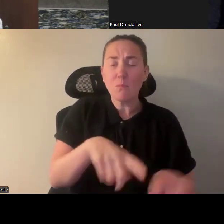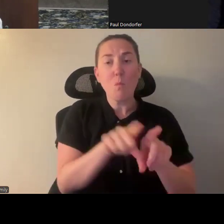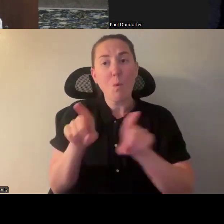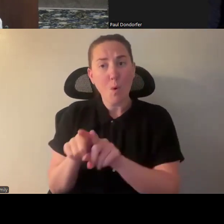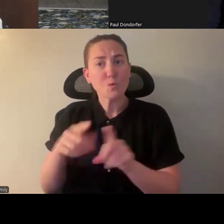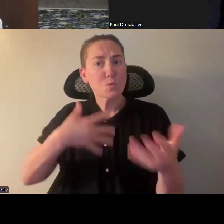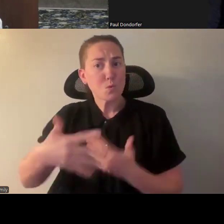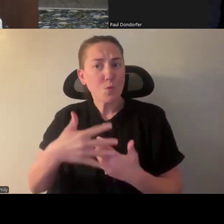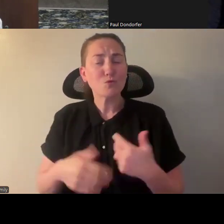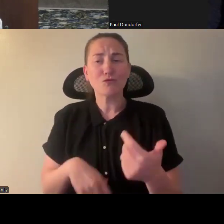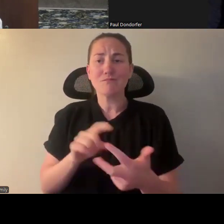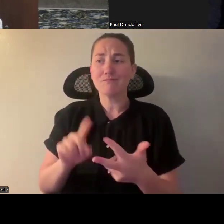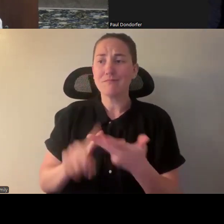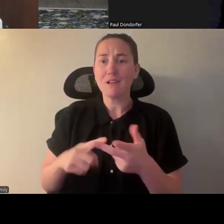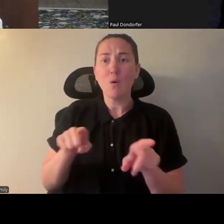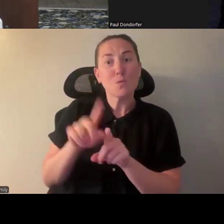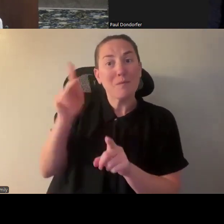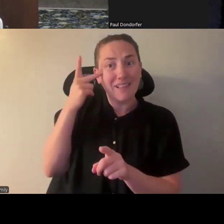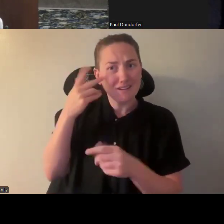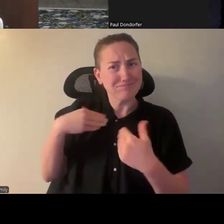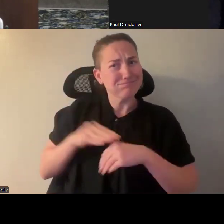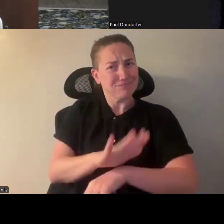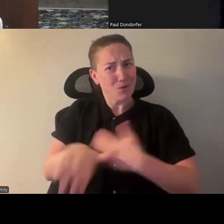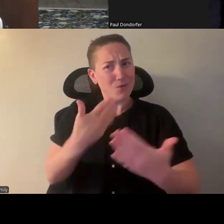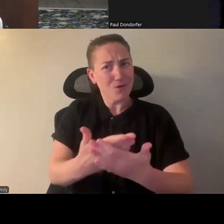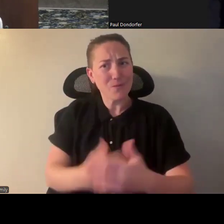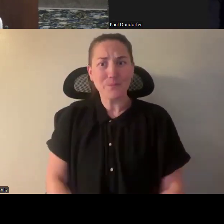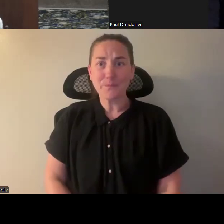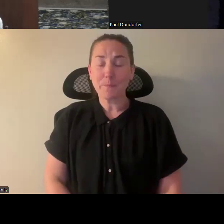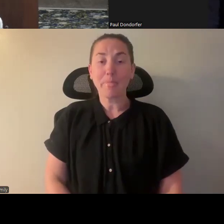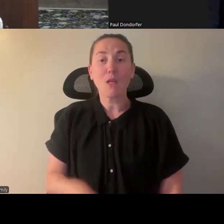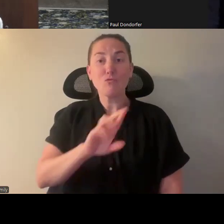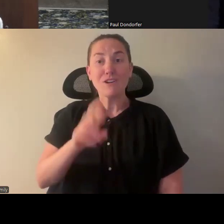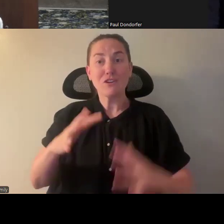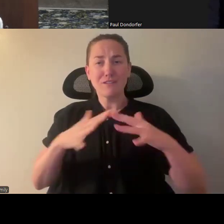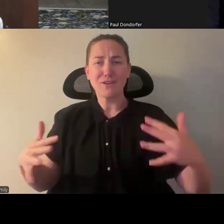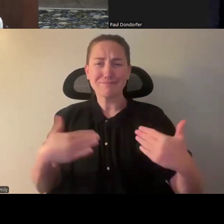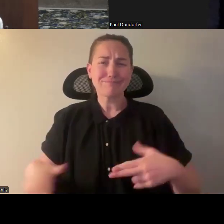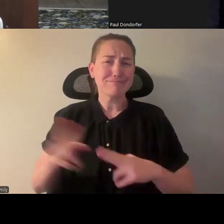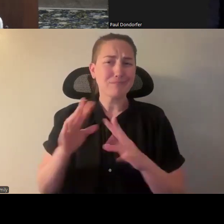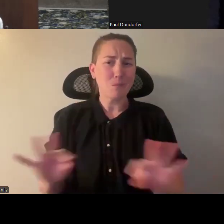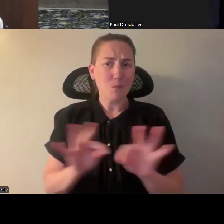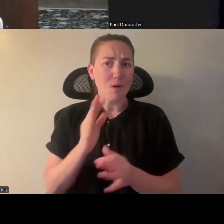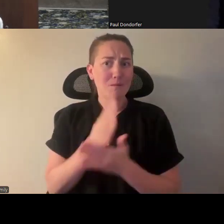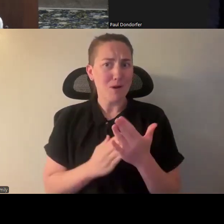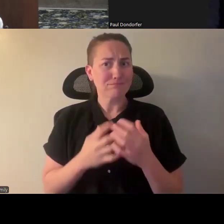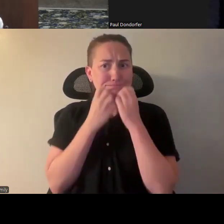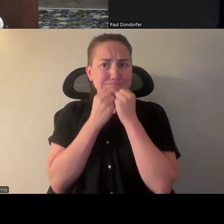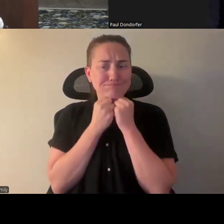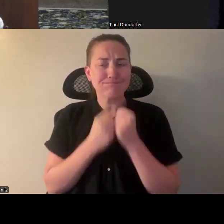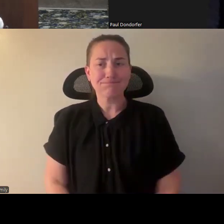socially and politically Today our diversity is one of our greatest assets It has allowed